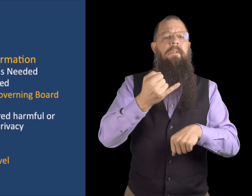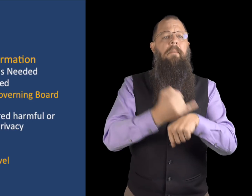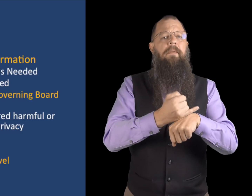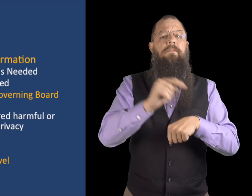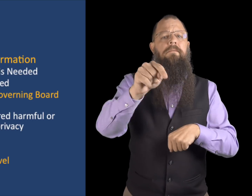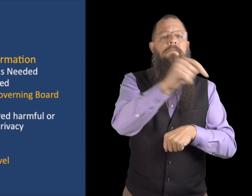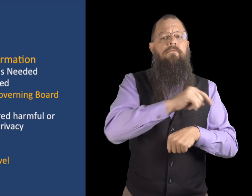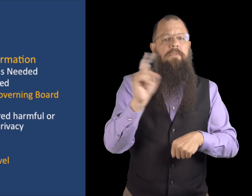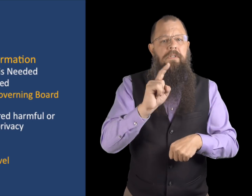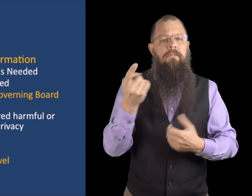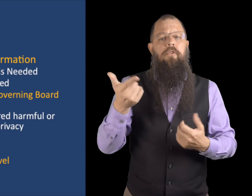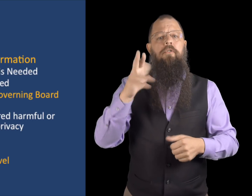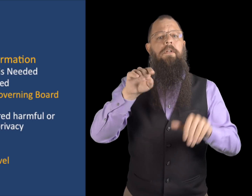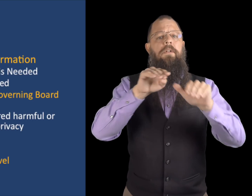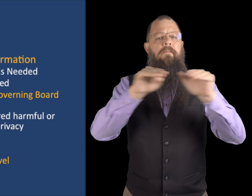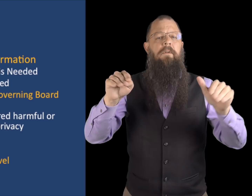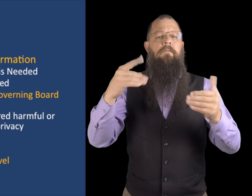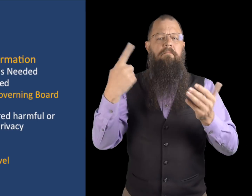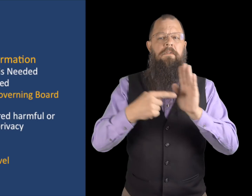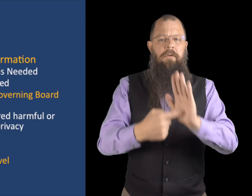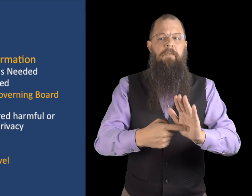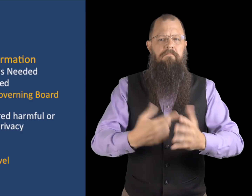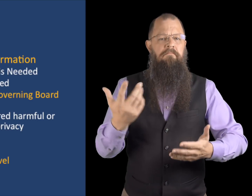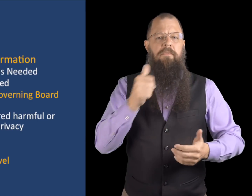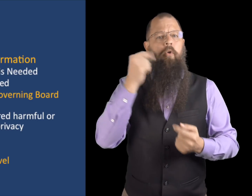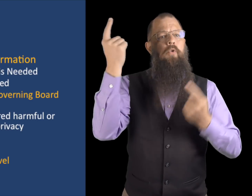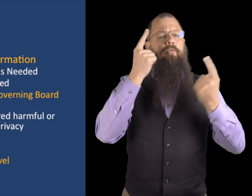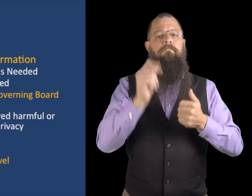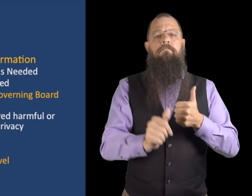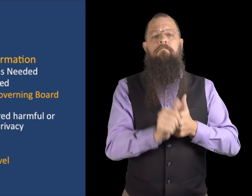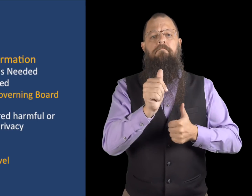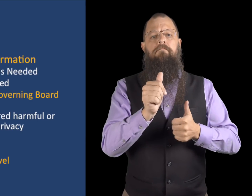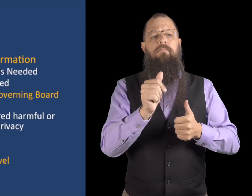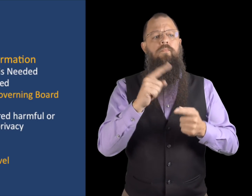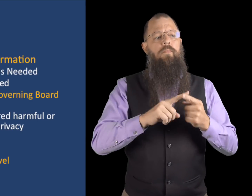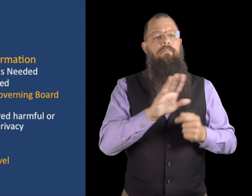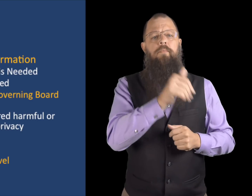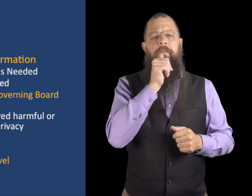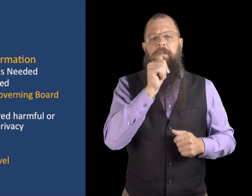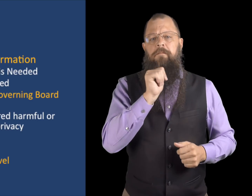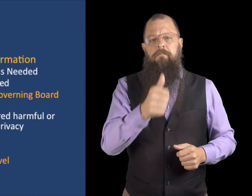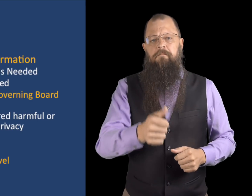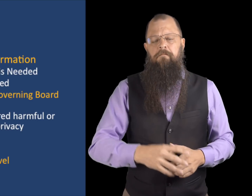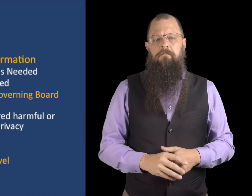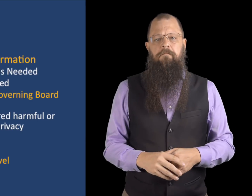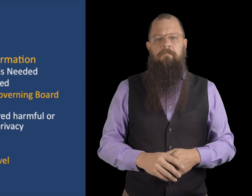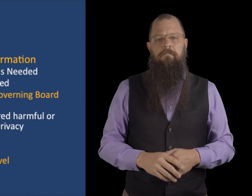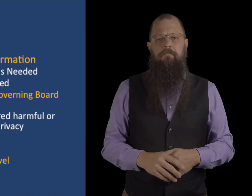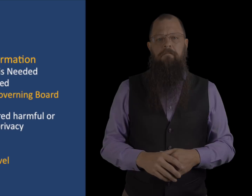This can include name, campus, grade level, for example; they are considered non harmful.